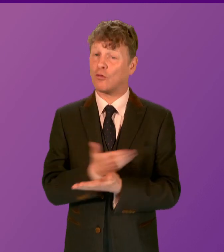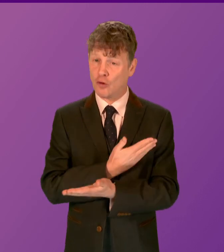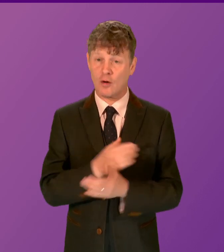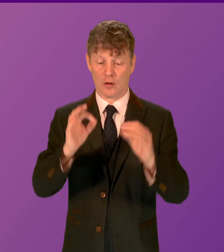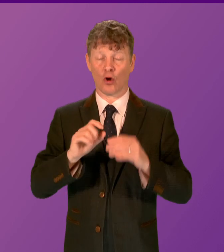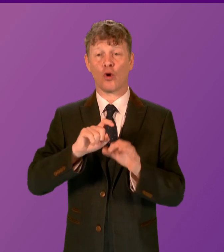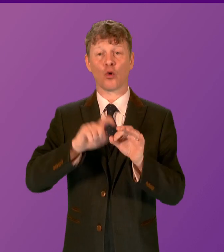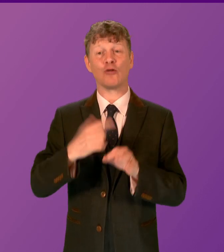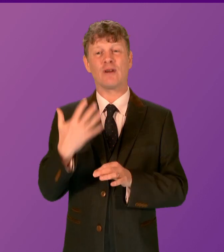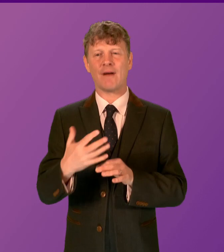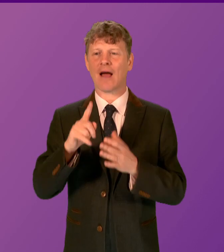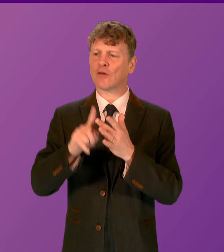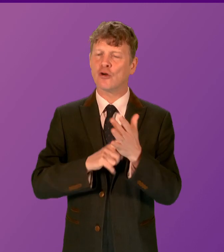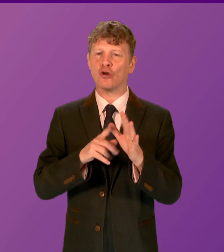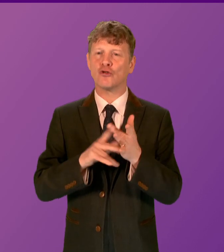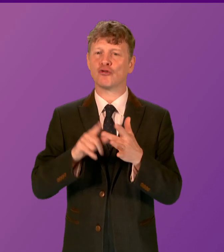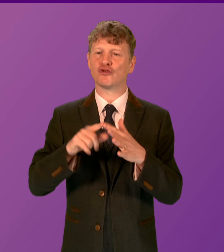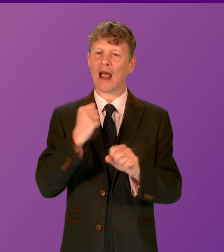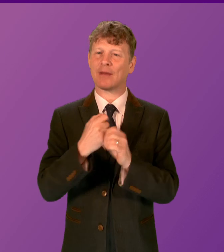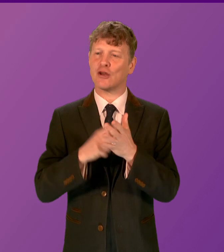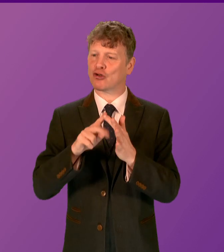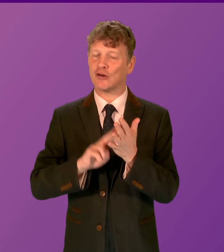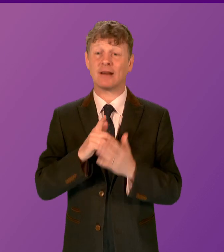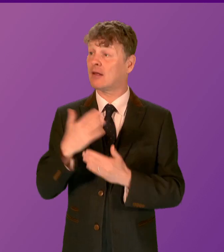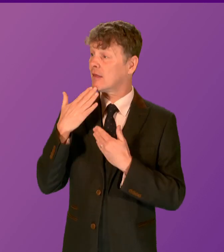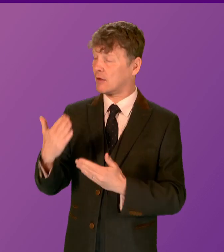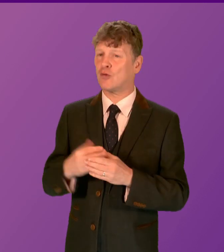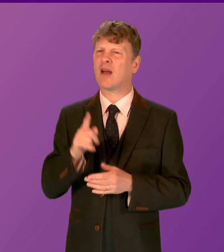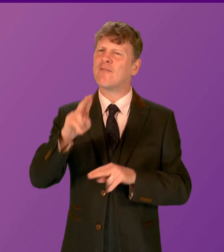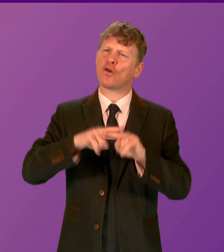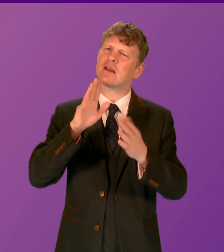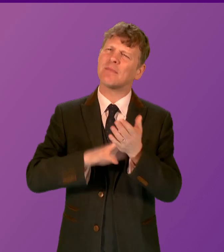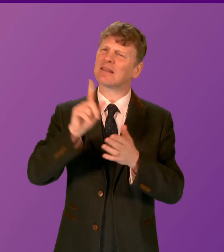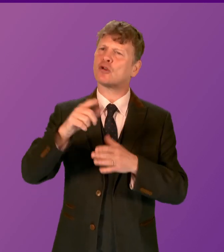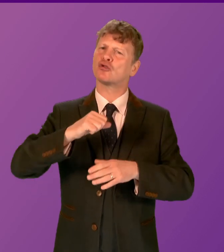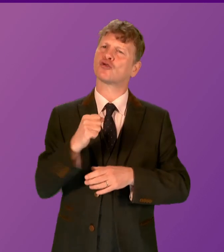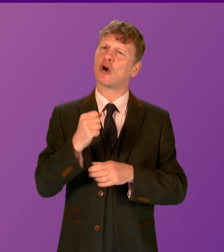To ask the First Minister what action the Scottish Government will take in response